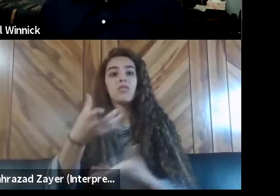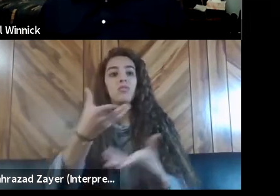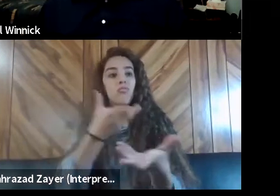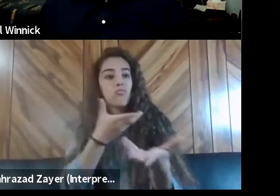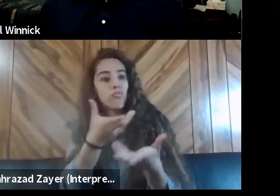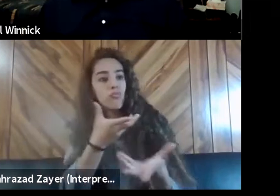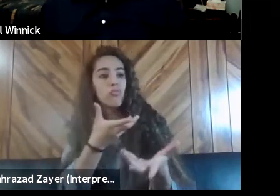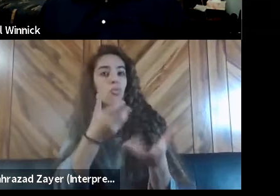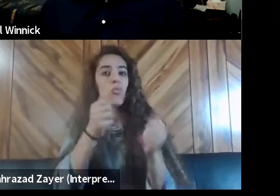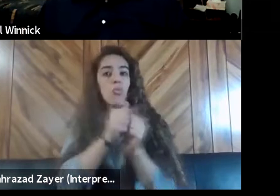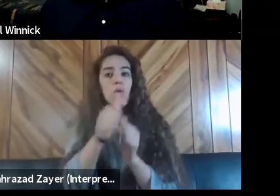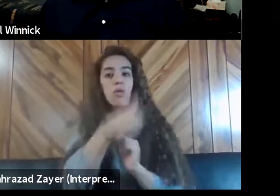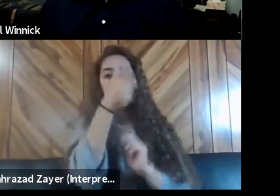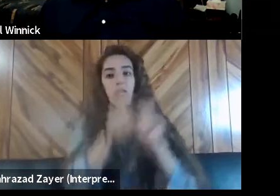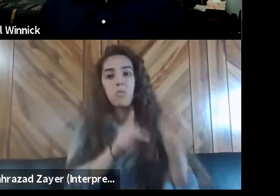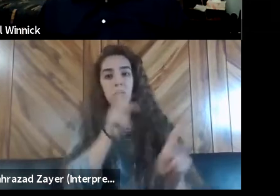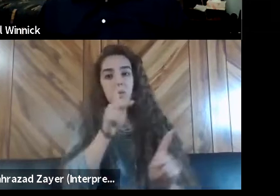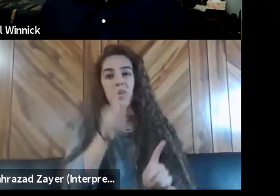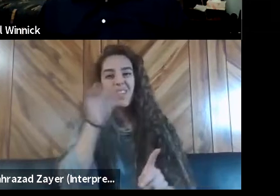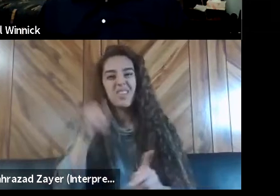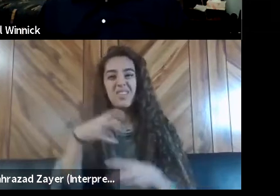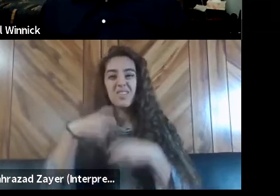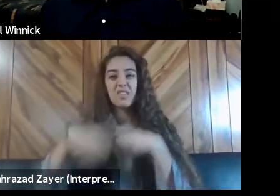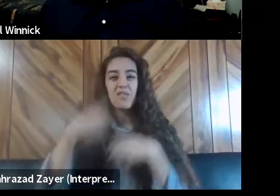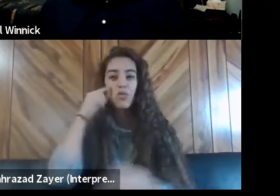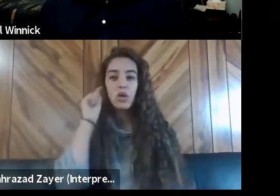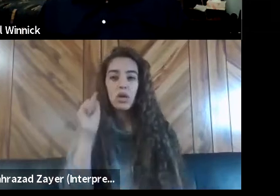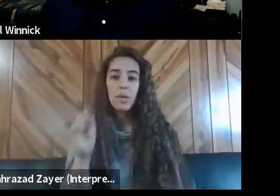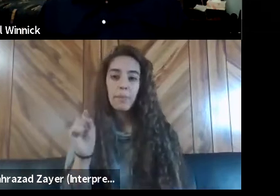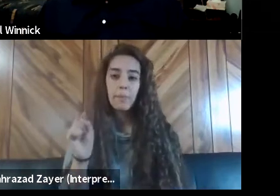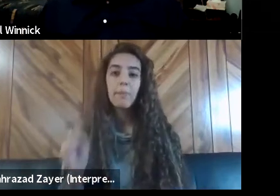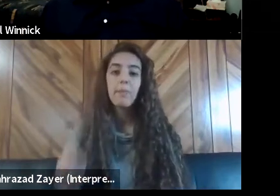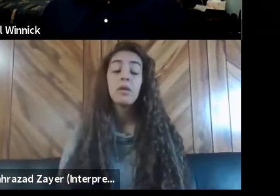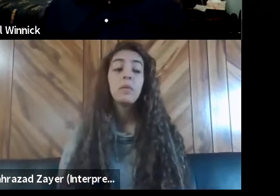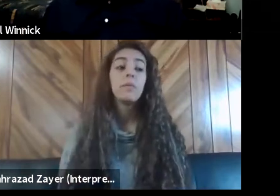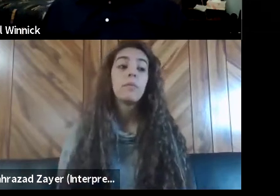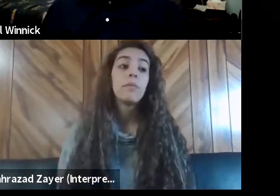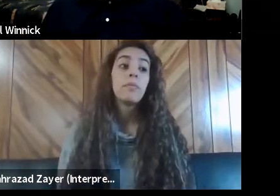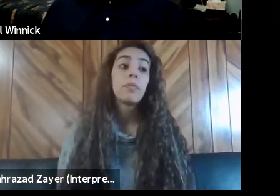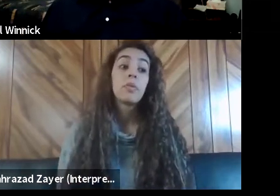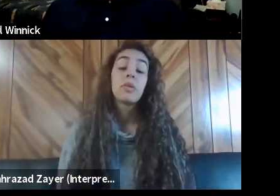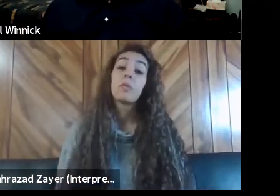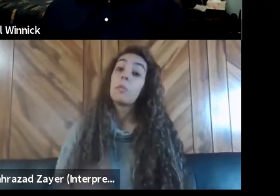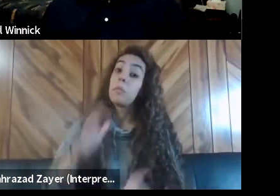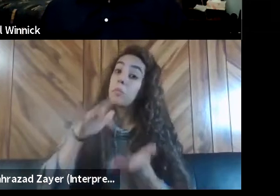difficult for him. So in junior high, he was bullied a lot in